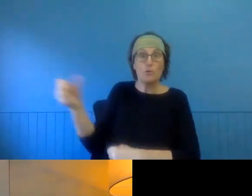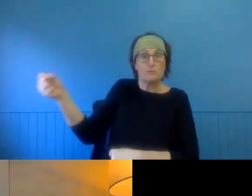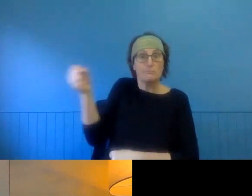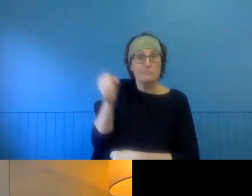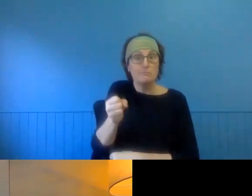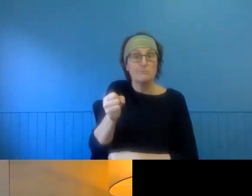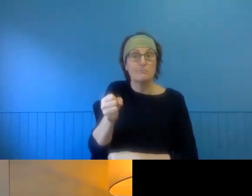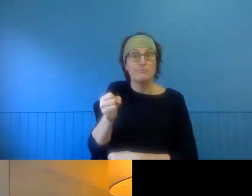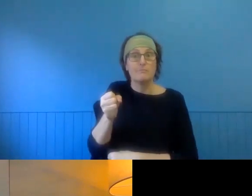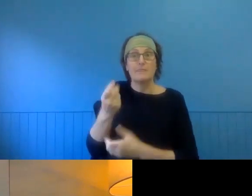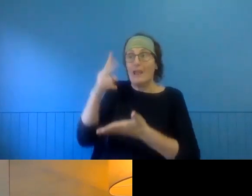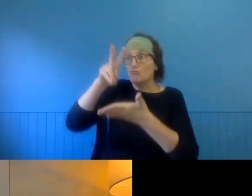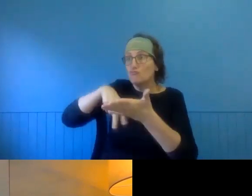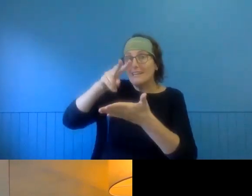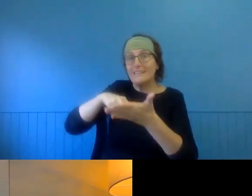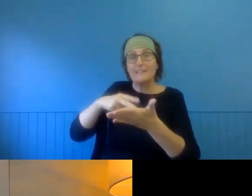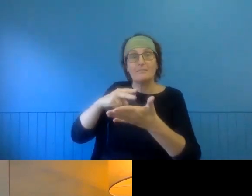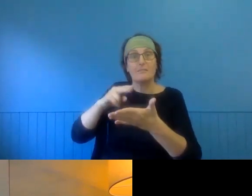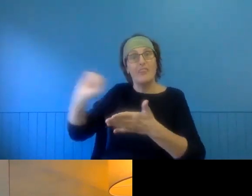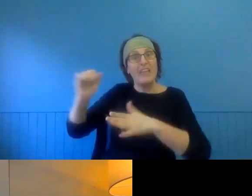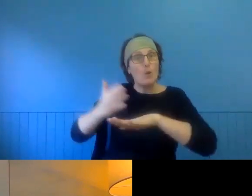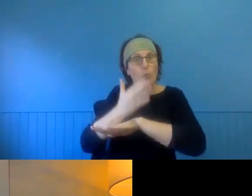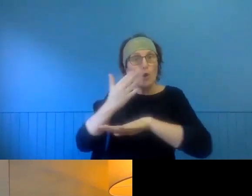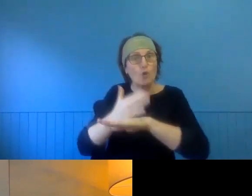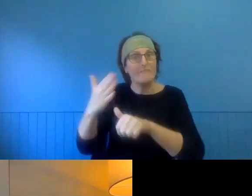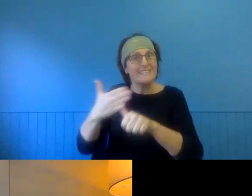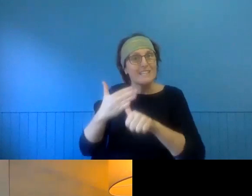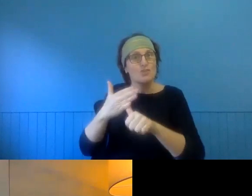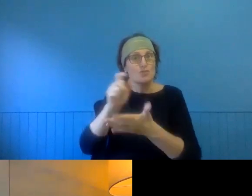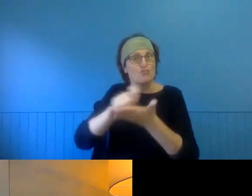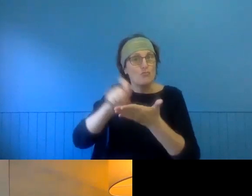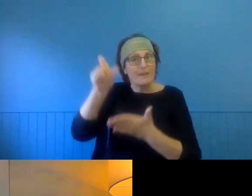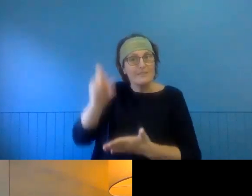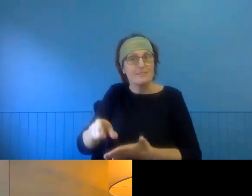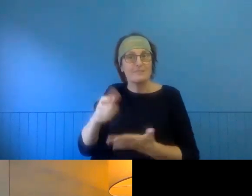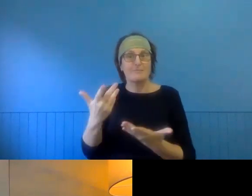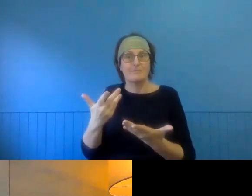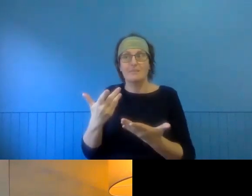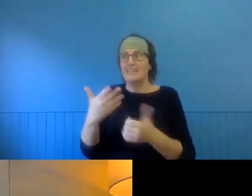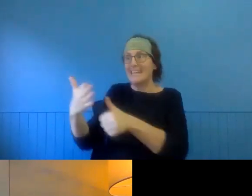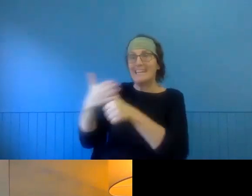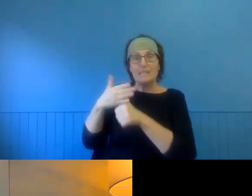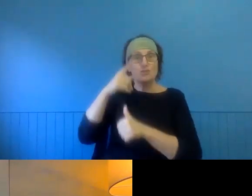creators and reading the works of Indigenous writers. Having individual playWrights being able to tell their story or visit your